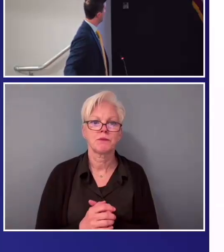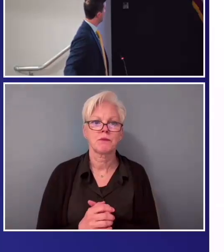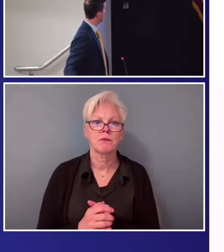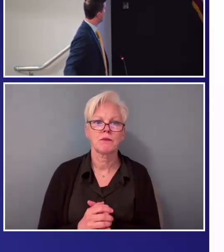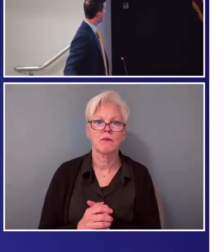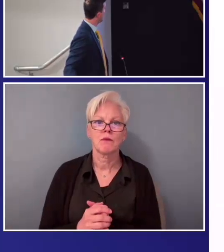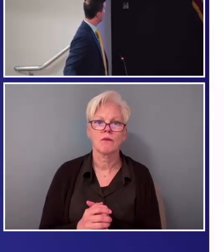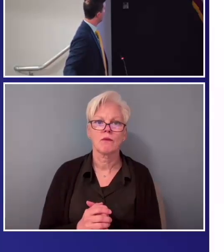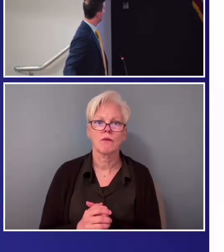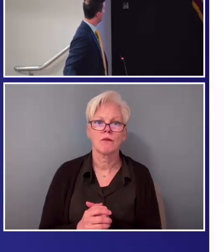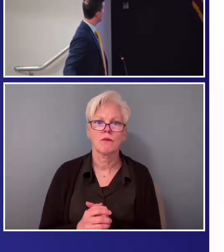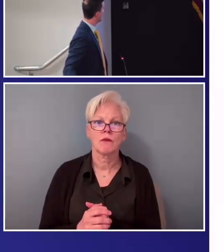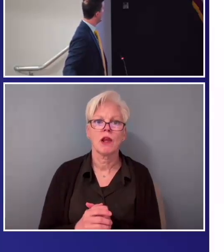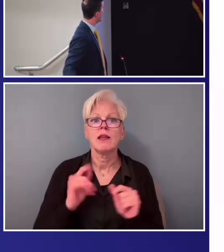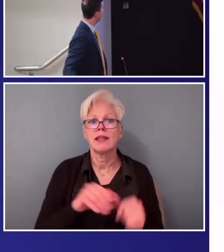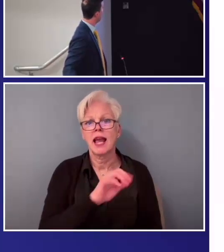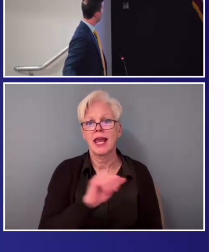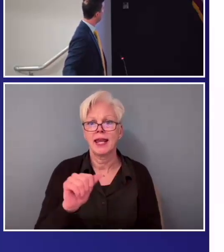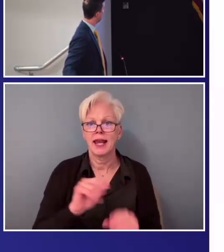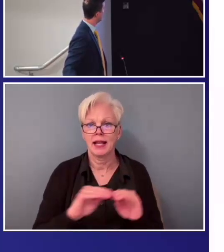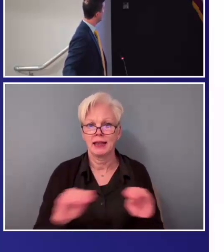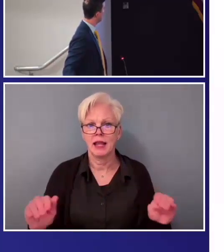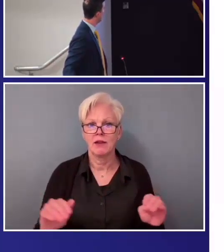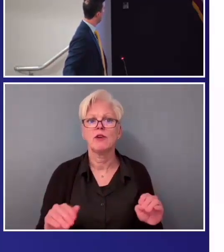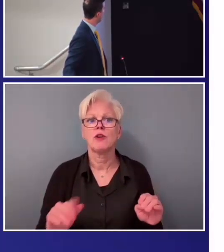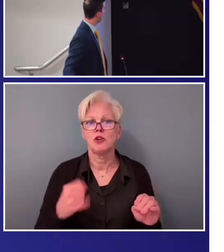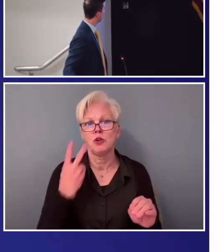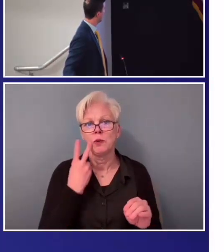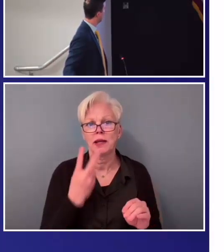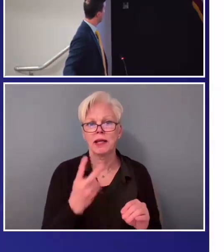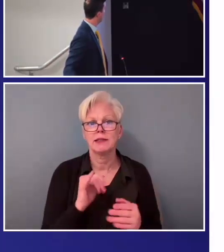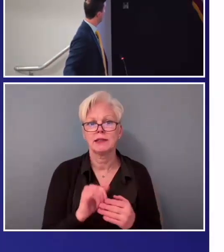This is at the associate level now. So you see that, for example,